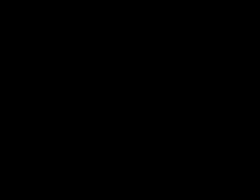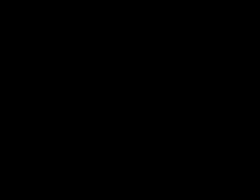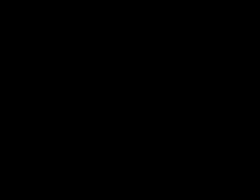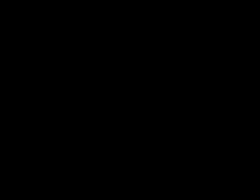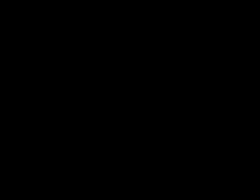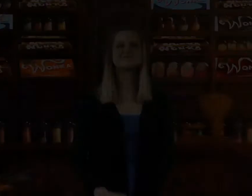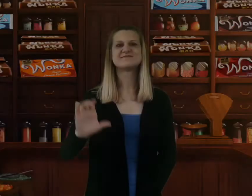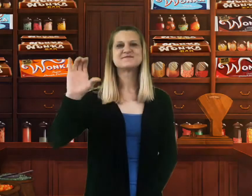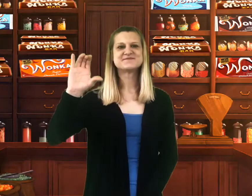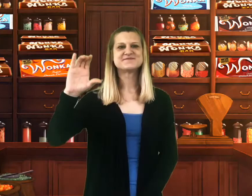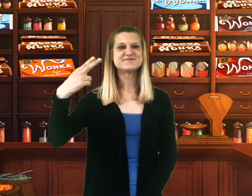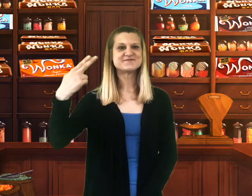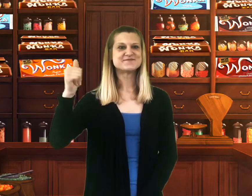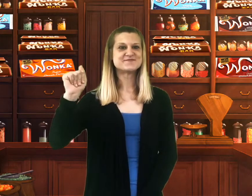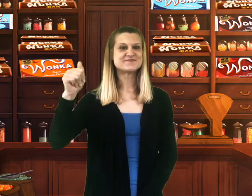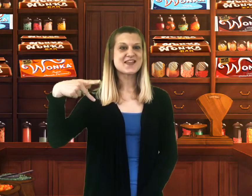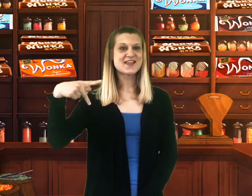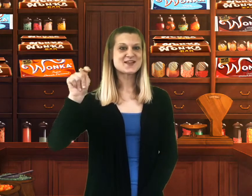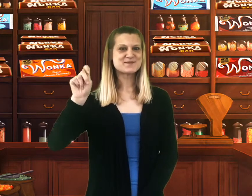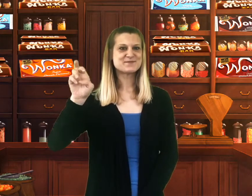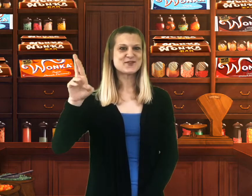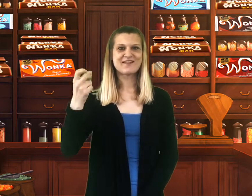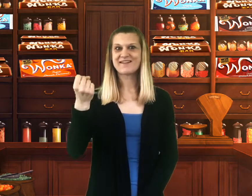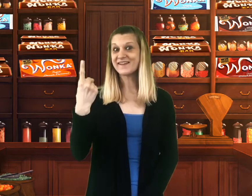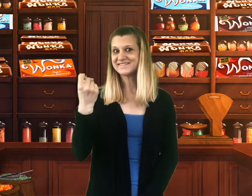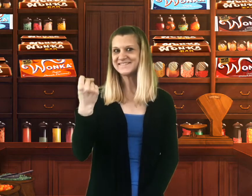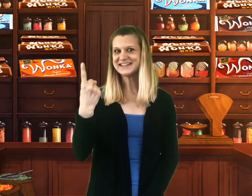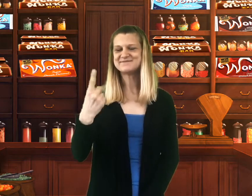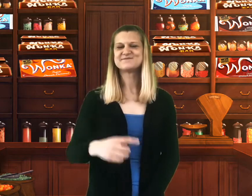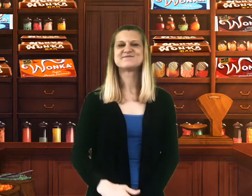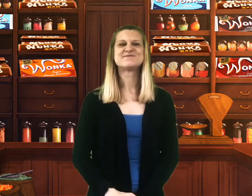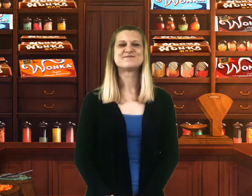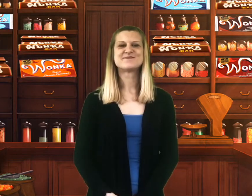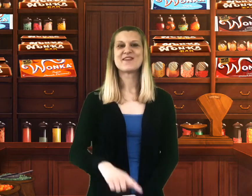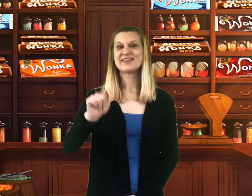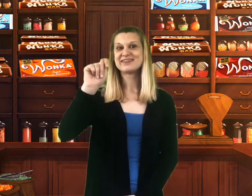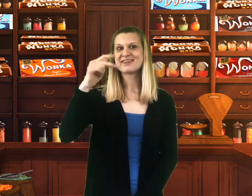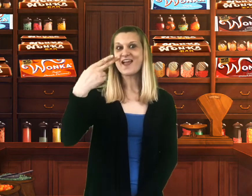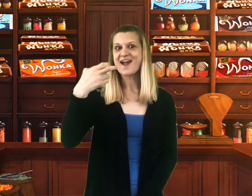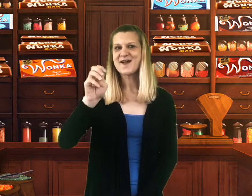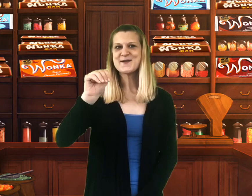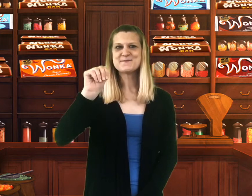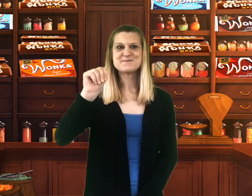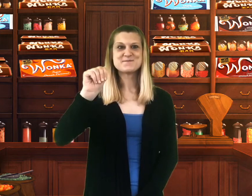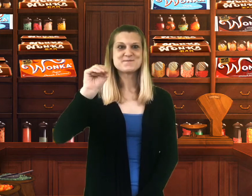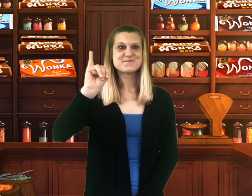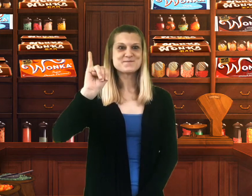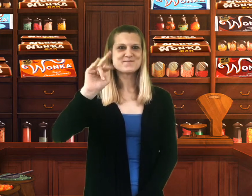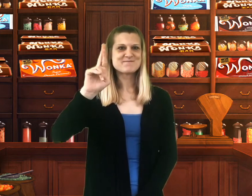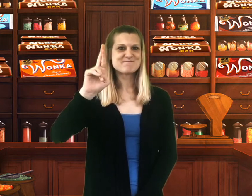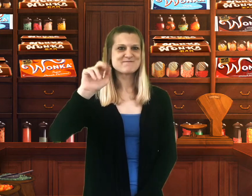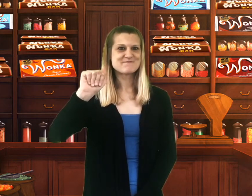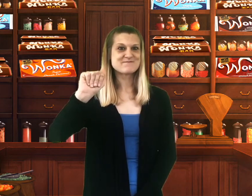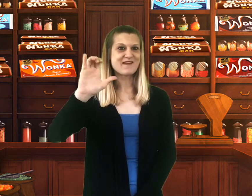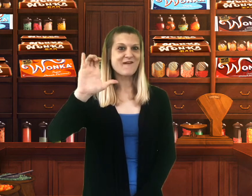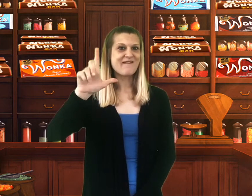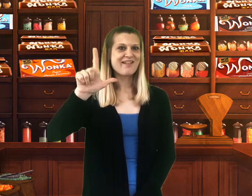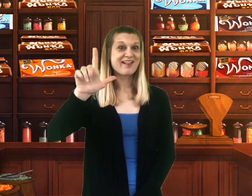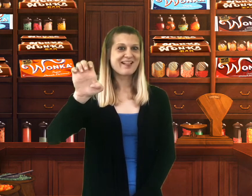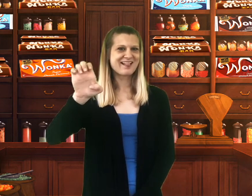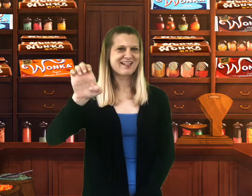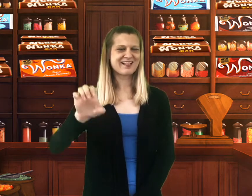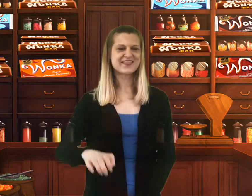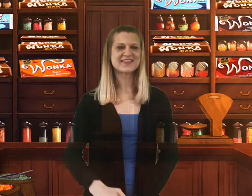Chapter 11: The Miracle